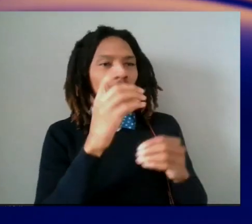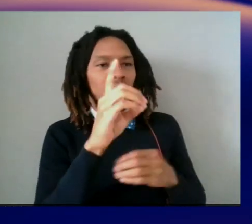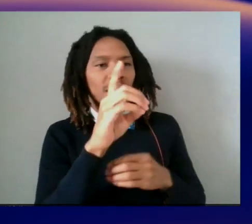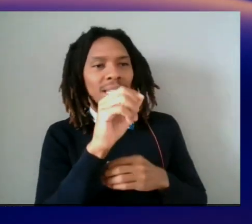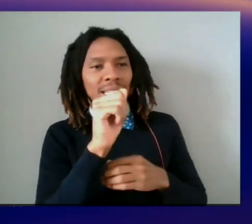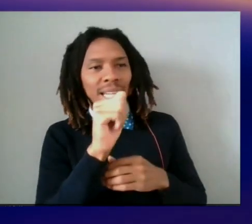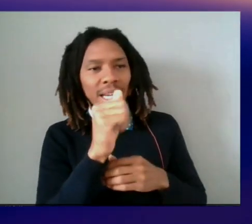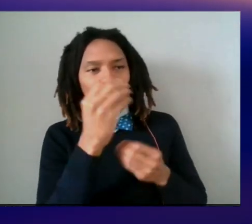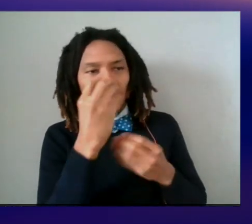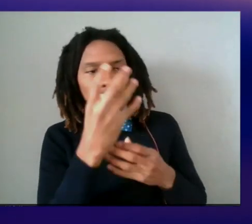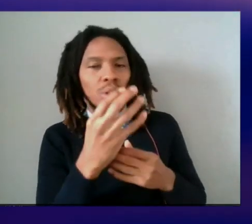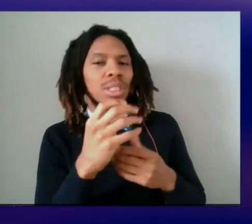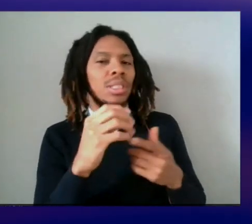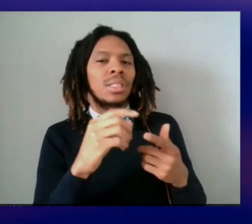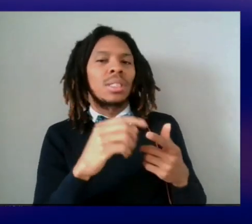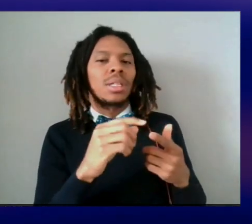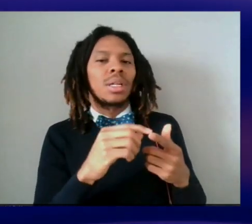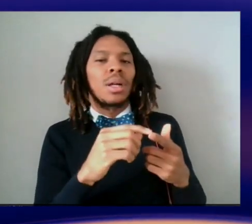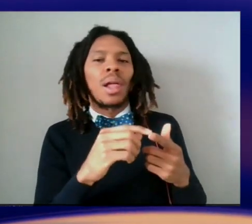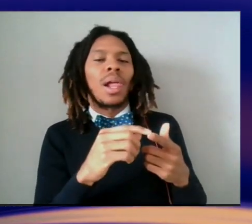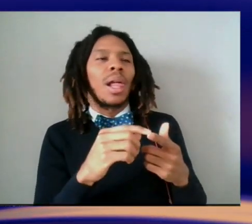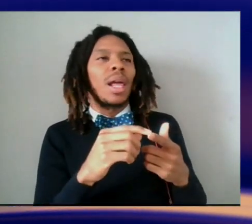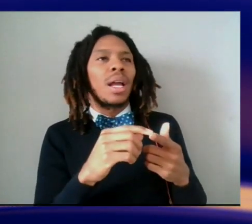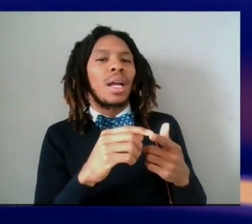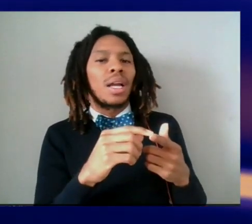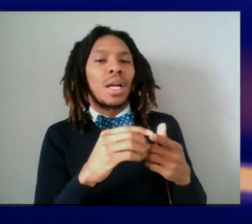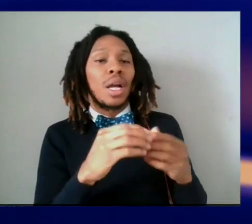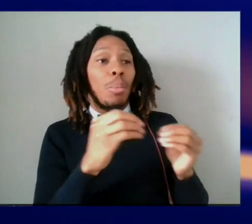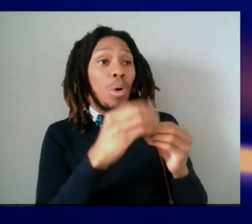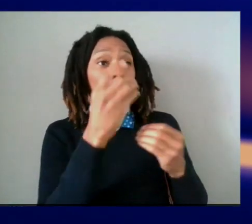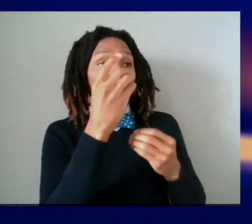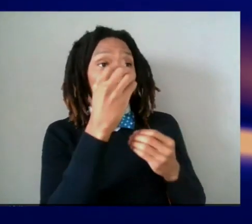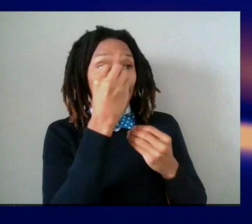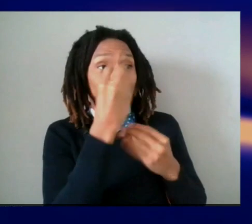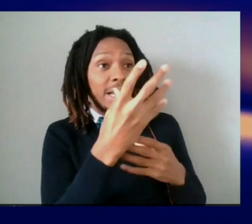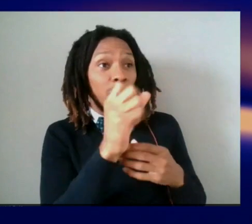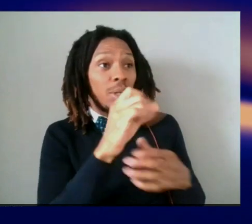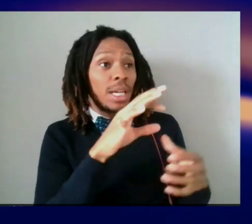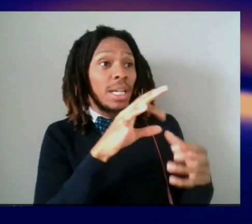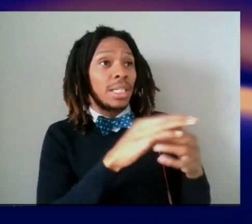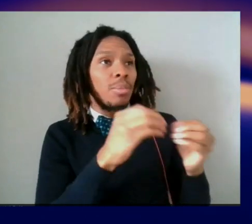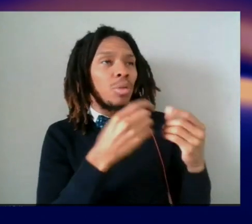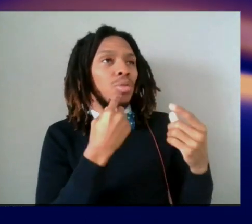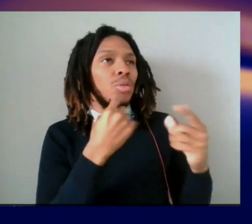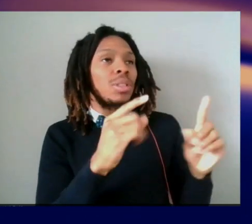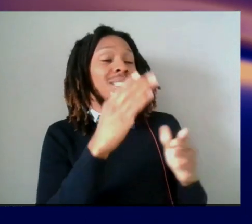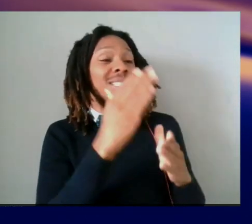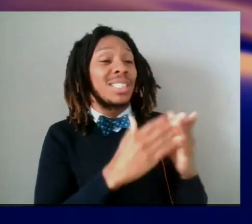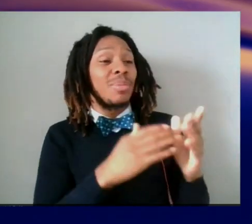really just the more data you can connect to the more that's achievable. Some of the use cases that are really interesting to me